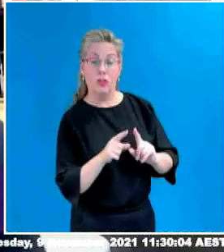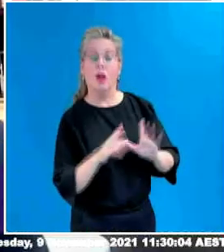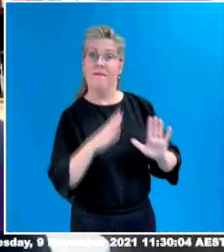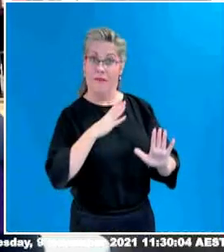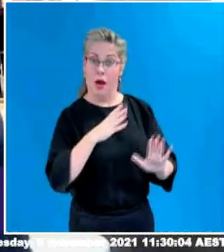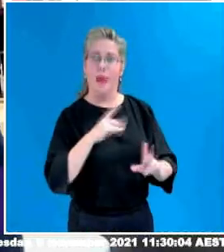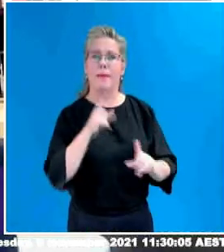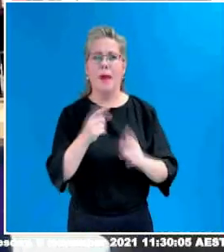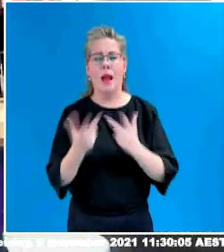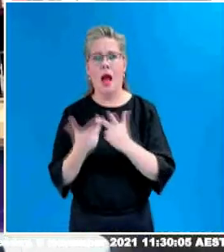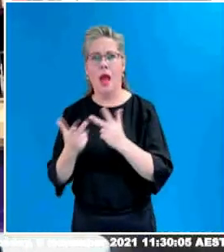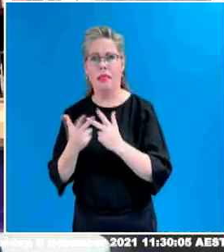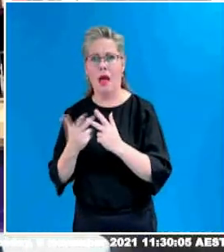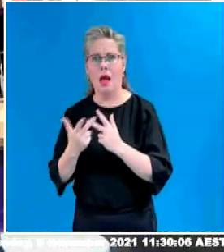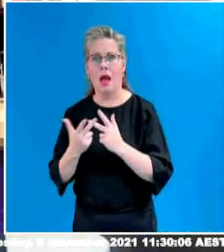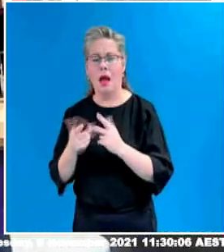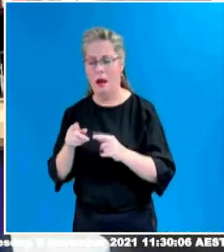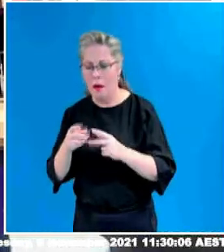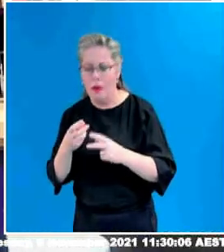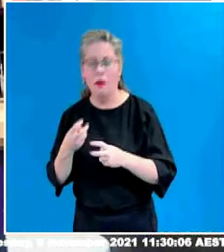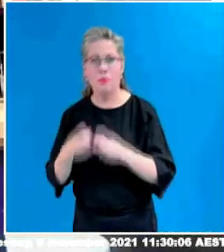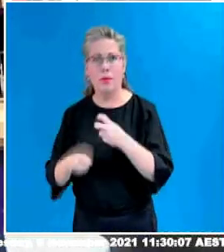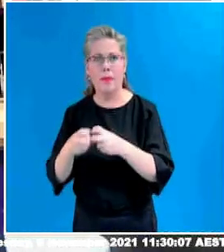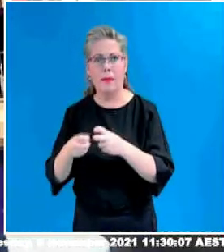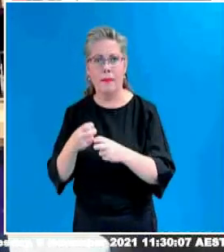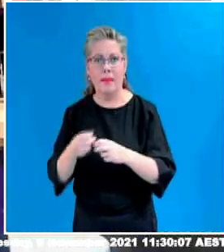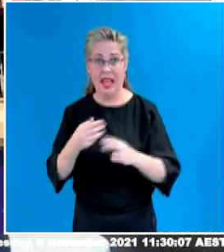Coming back to the framework of the Guiding Principles on business